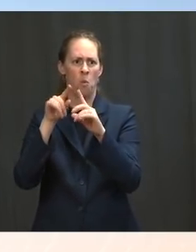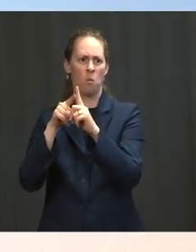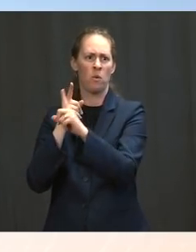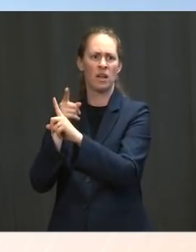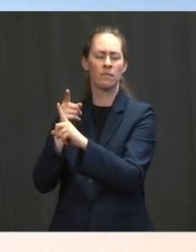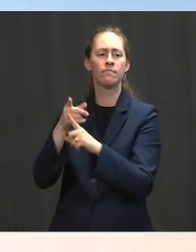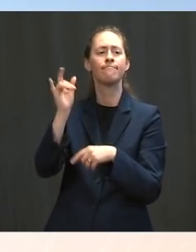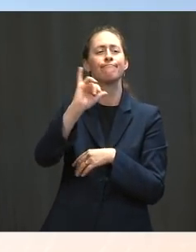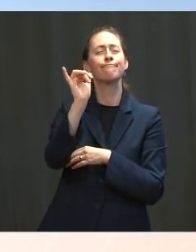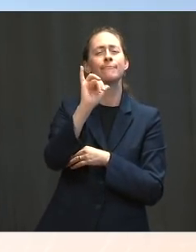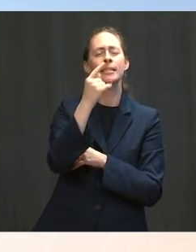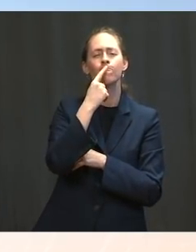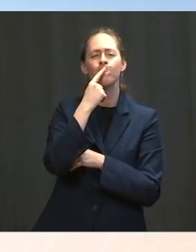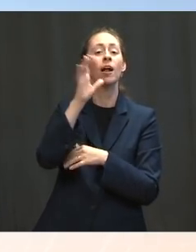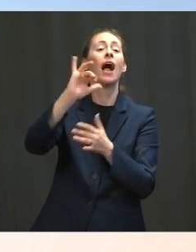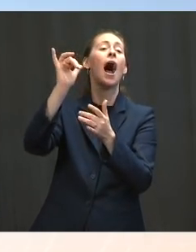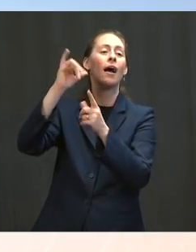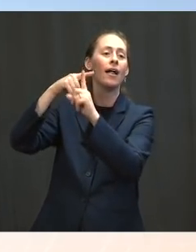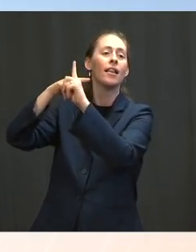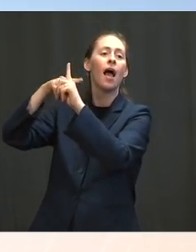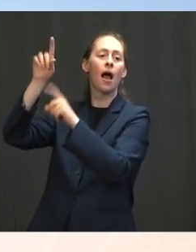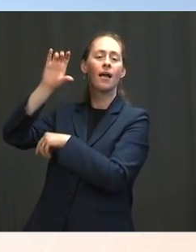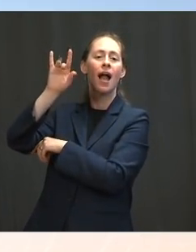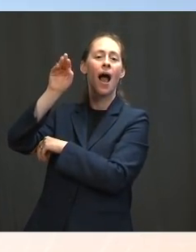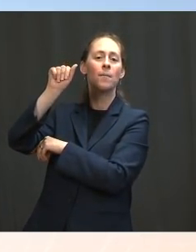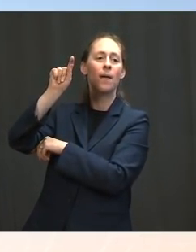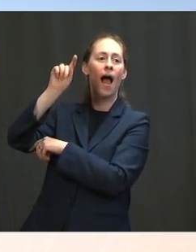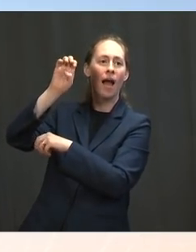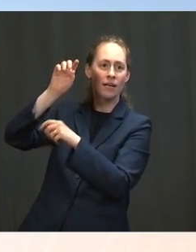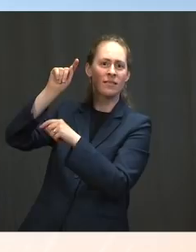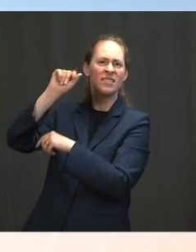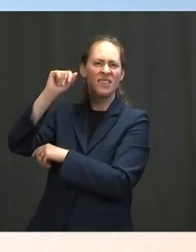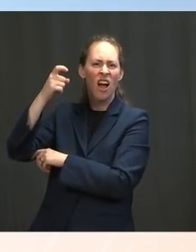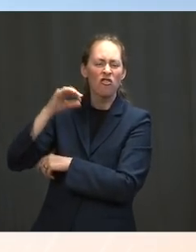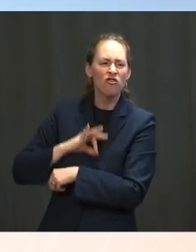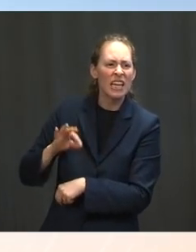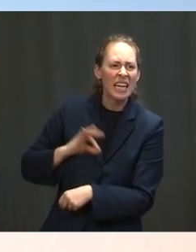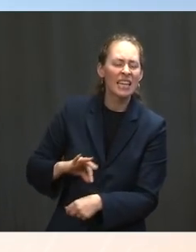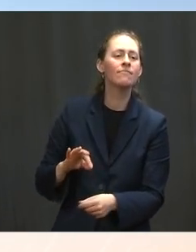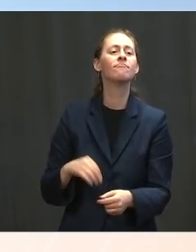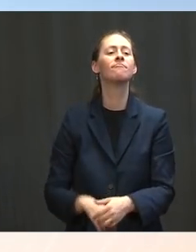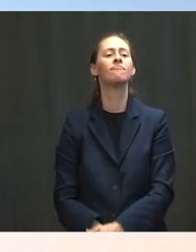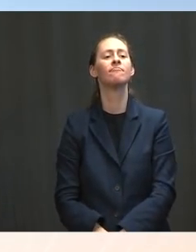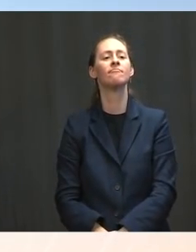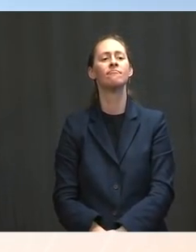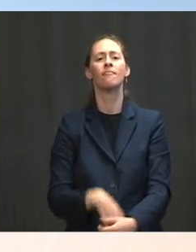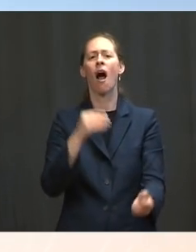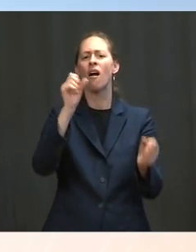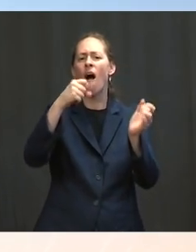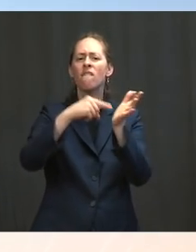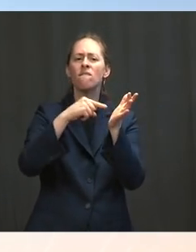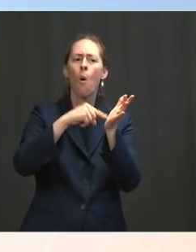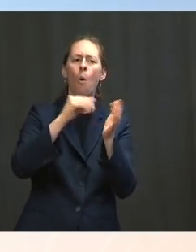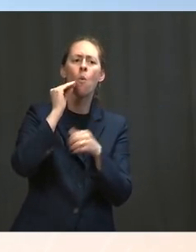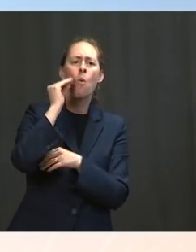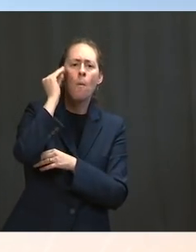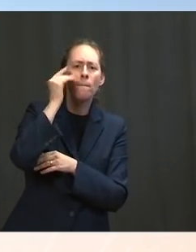key components that will help address our climate crisis, also a number of proposals on housing affordability and accessibility that the President would like to see